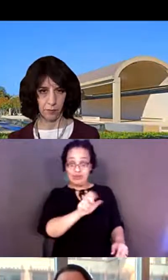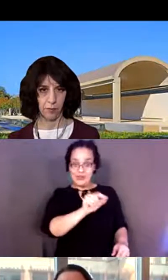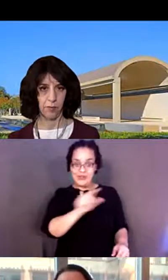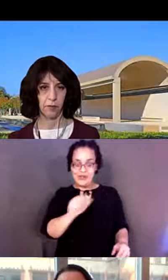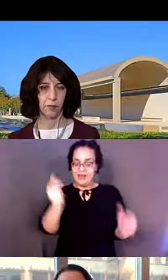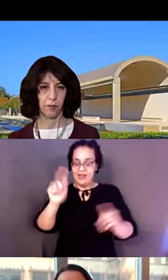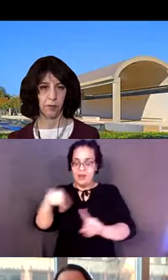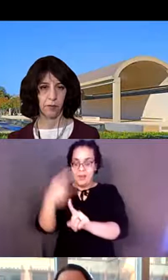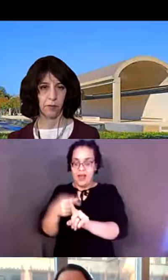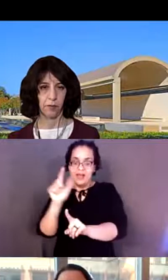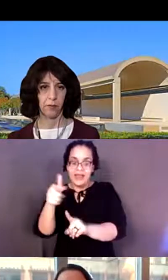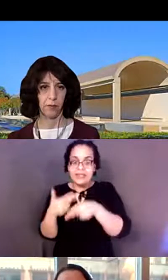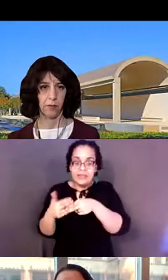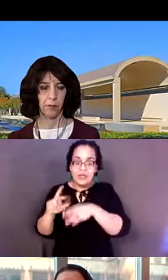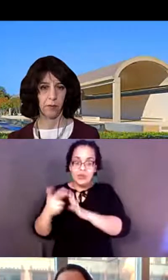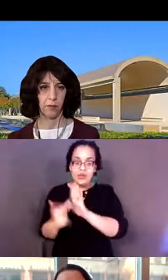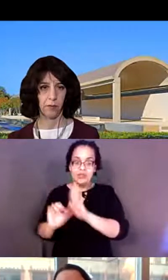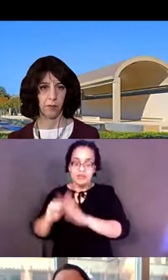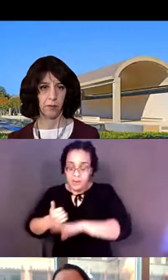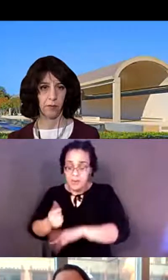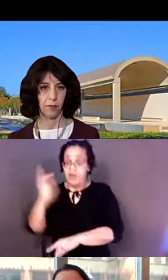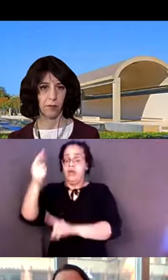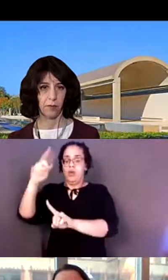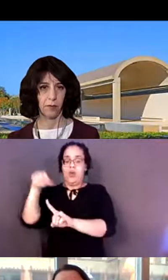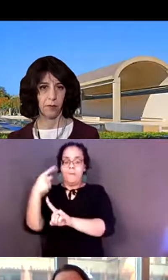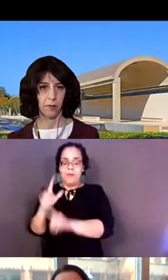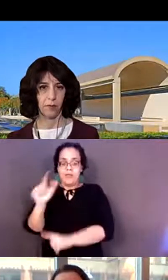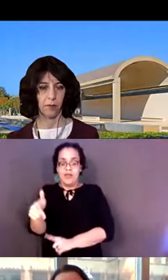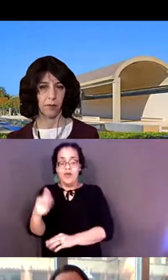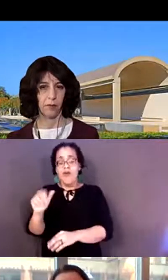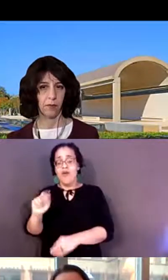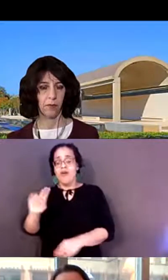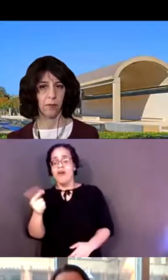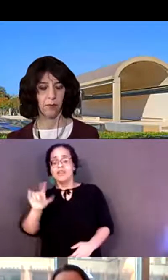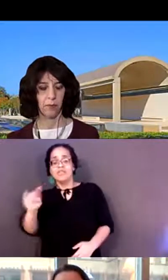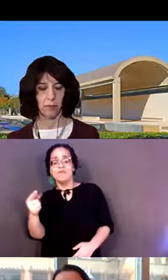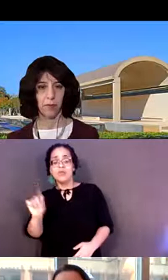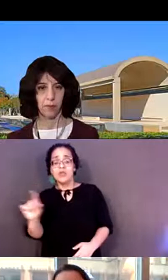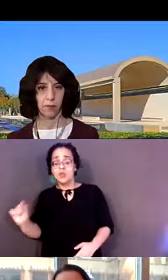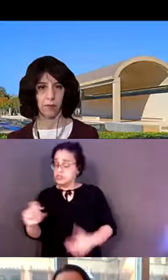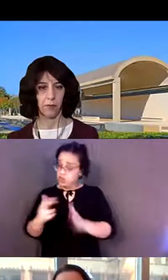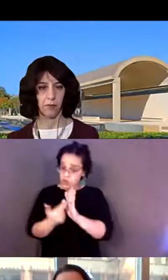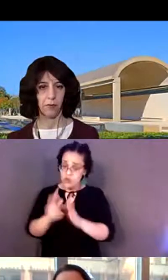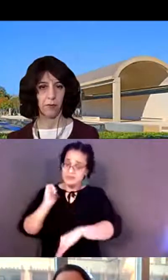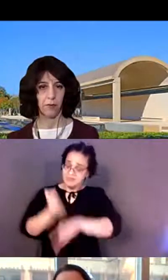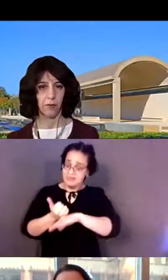rules and then the very next month of August 2020 those rules took effect.